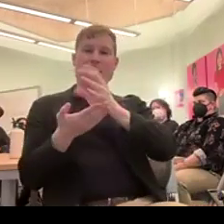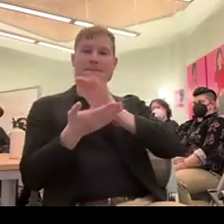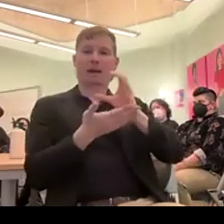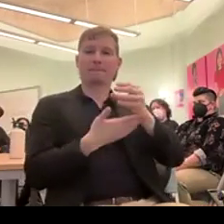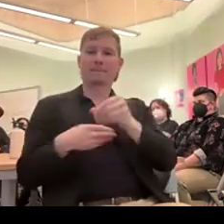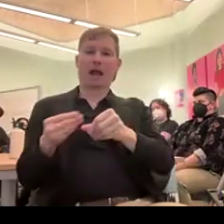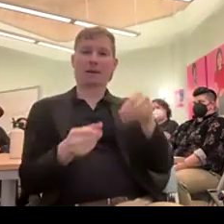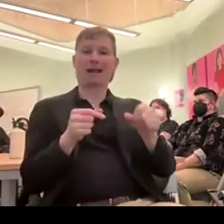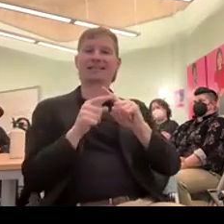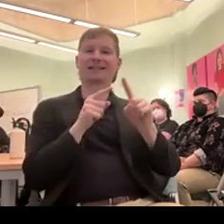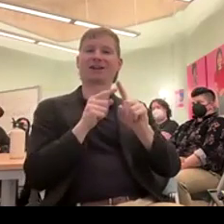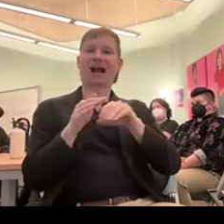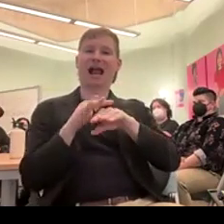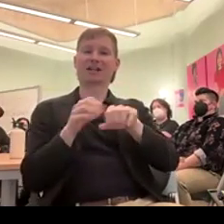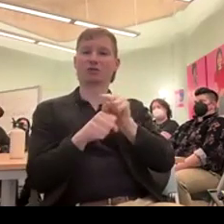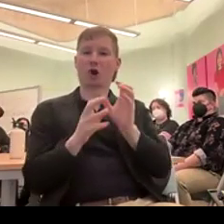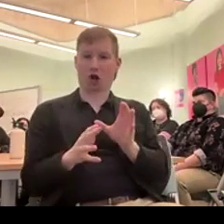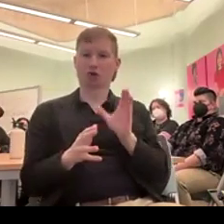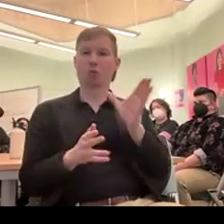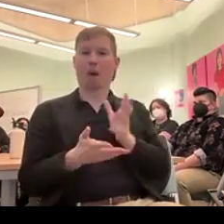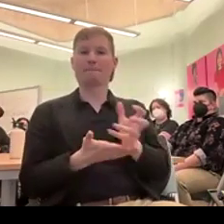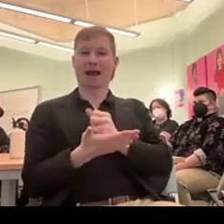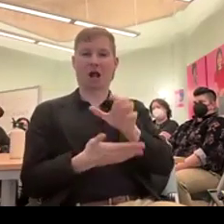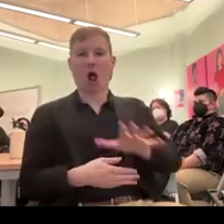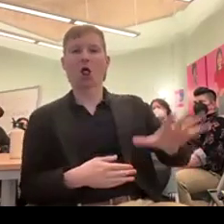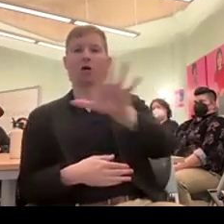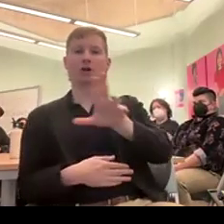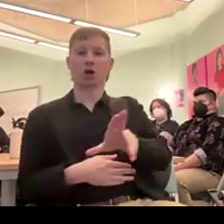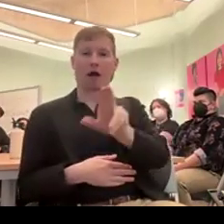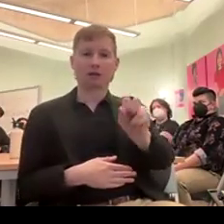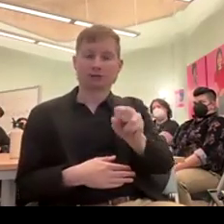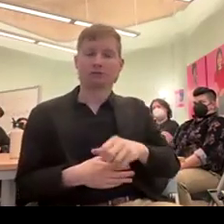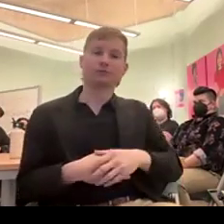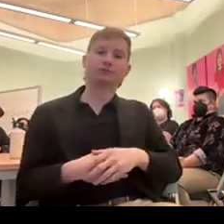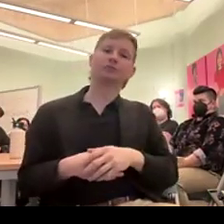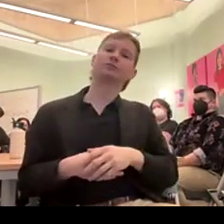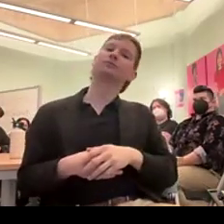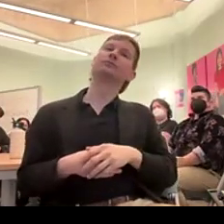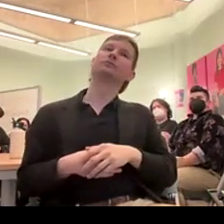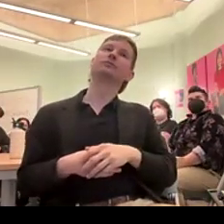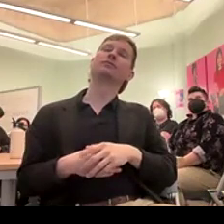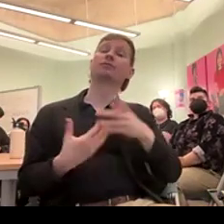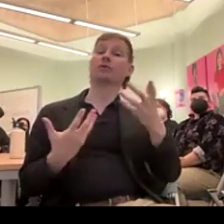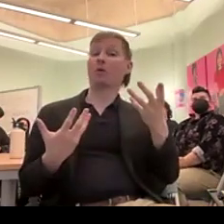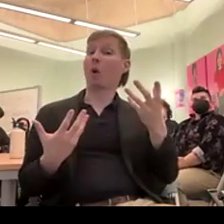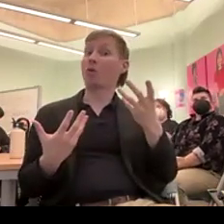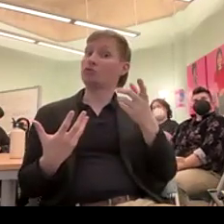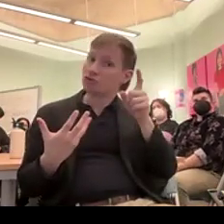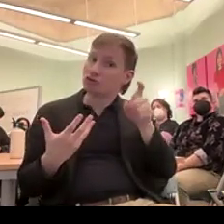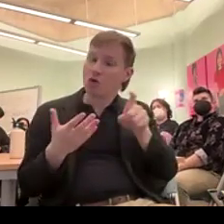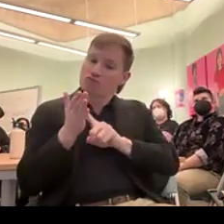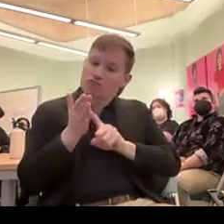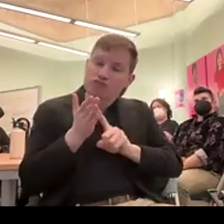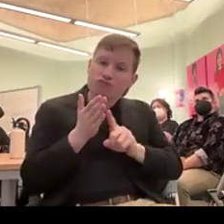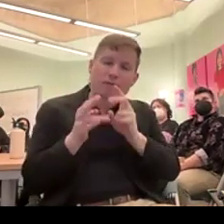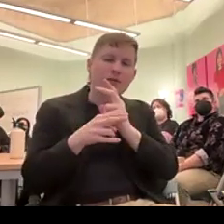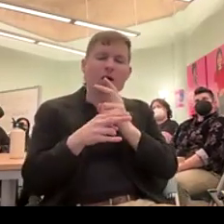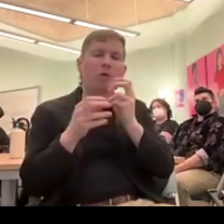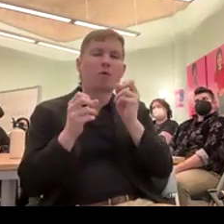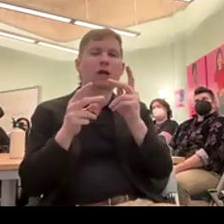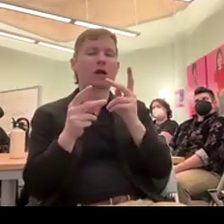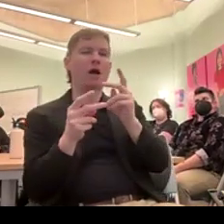different amounts of pay that access workers make across the country. And just doing some research